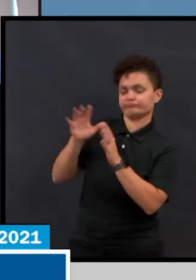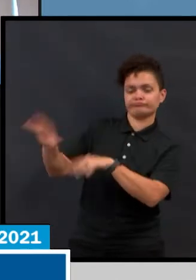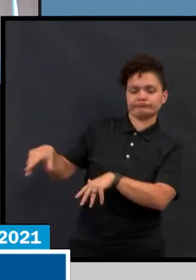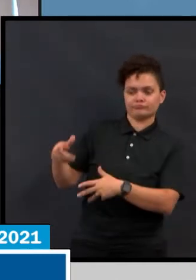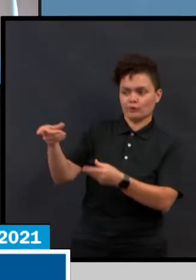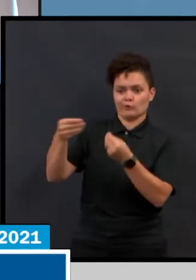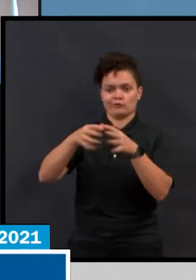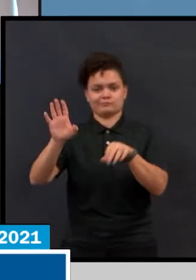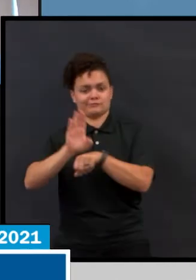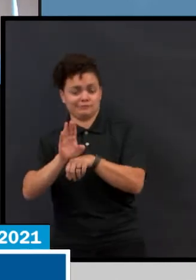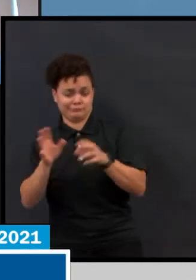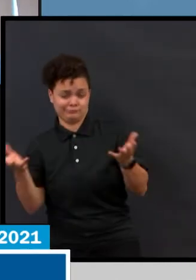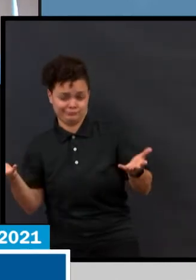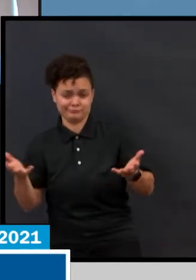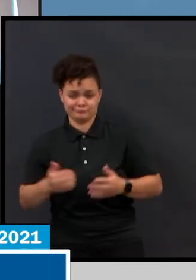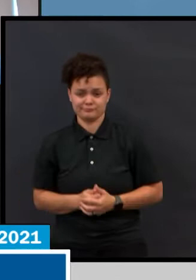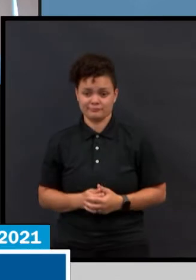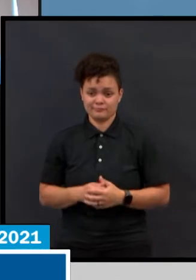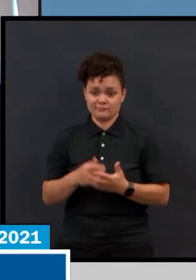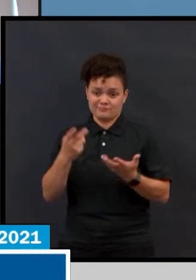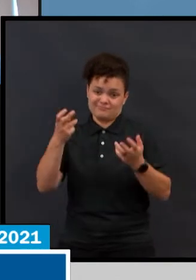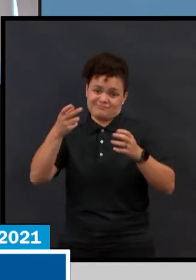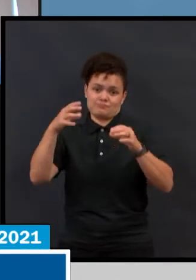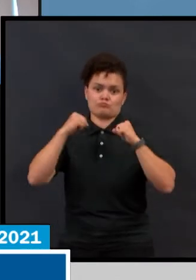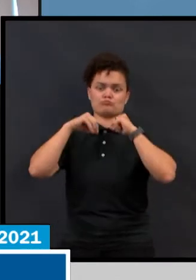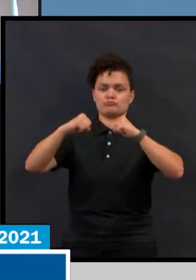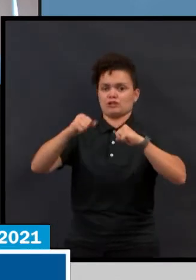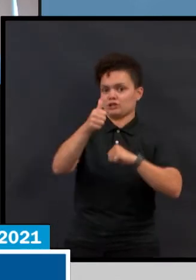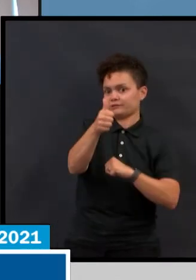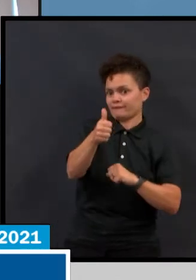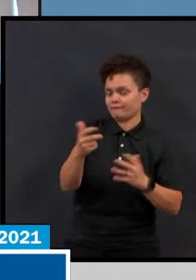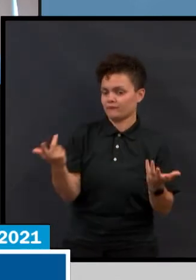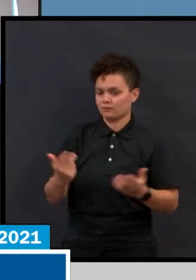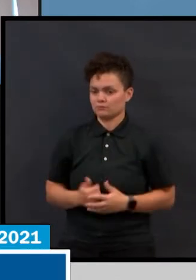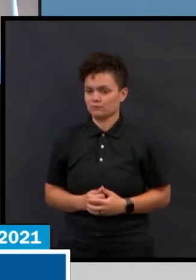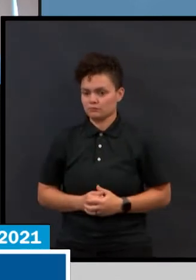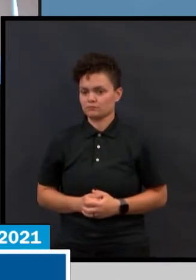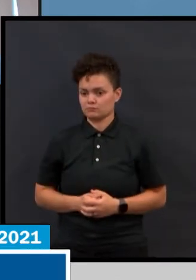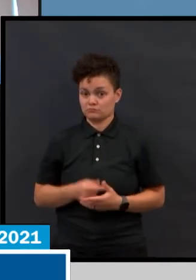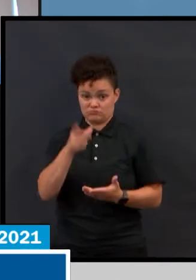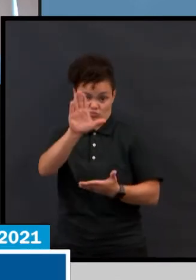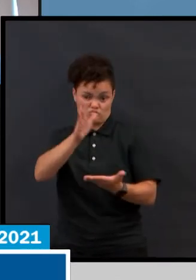yourself you have a right to ask that and if they're not vaccinated reach out to us and